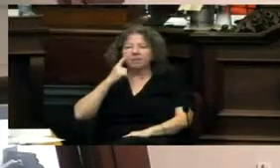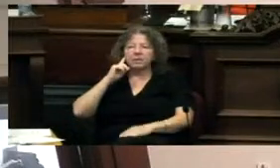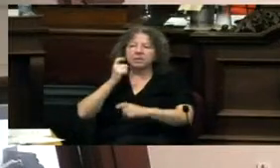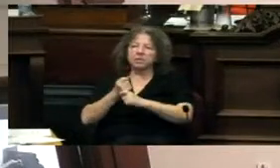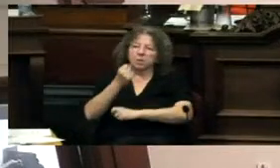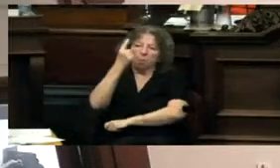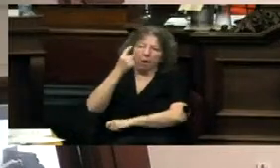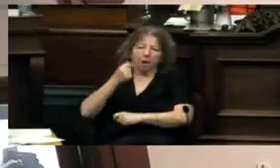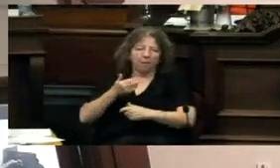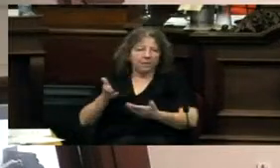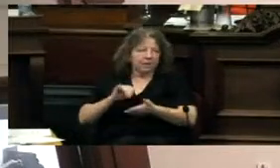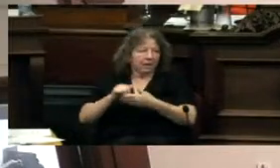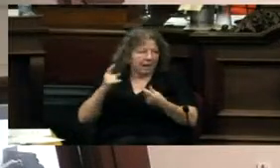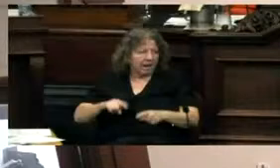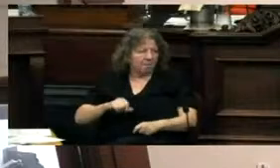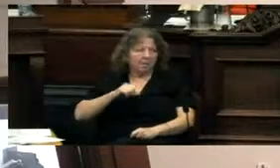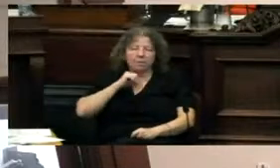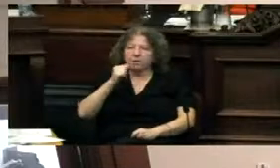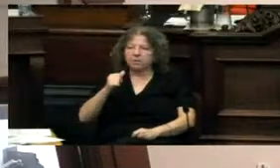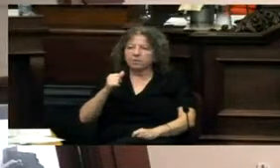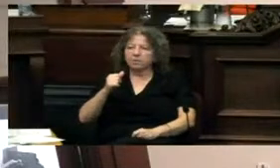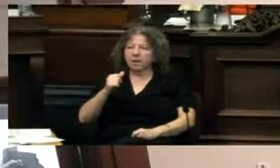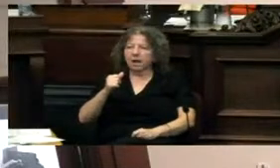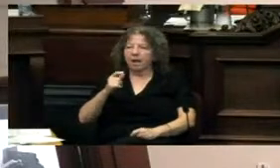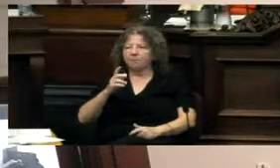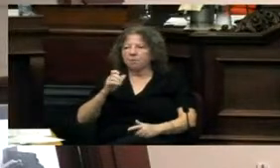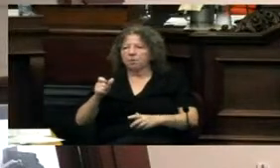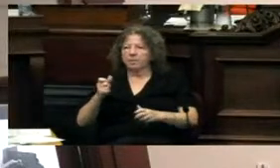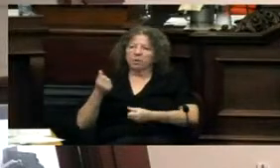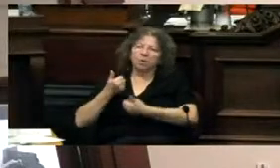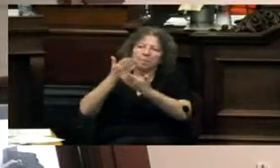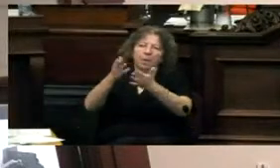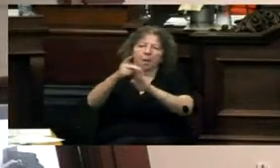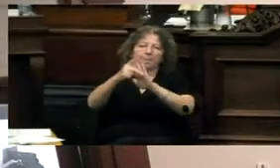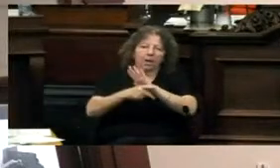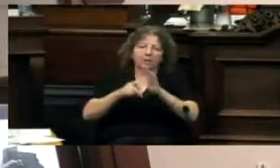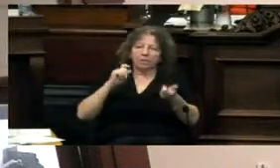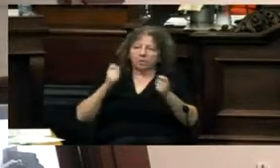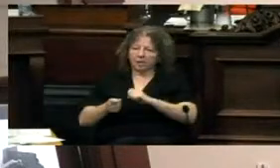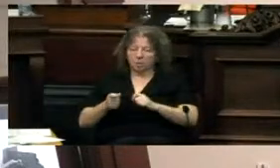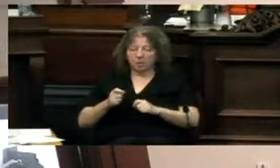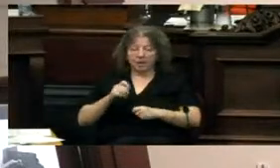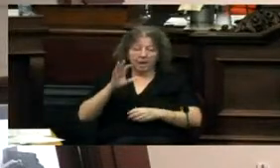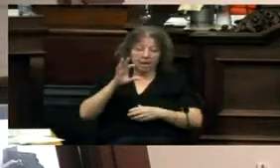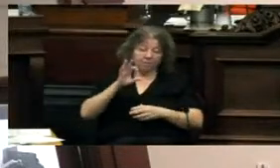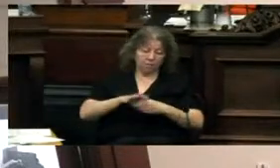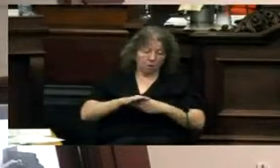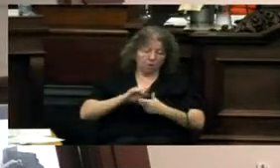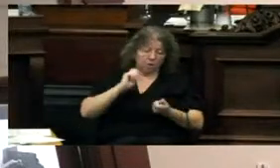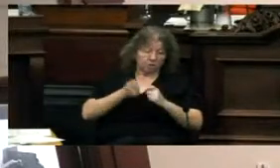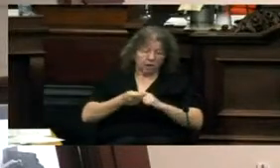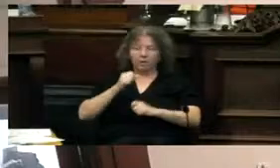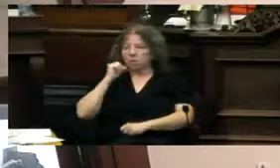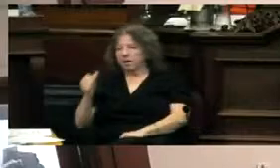conversation. But historically, this body does not change the dates. We just have them, we roll and we get it done. It's I